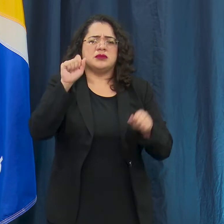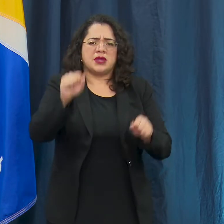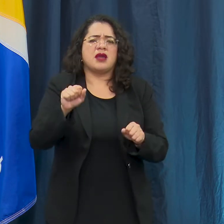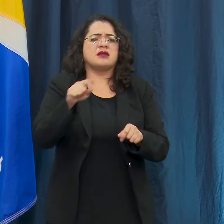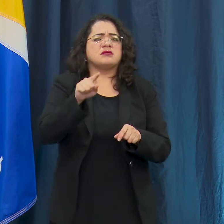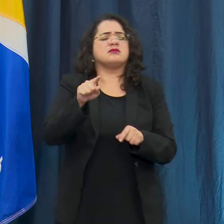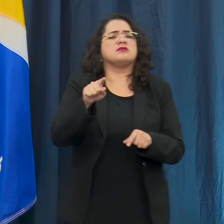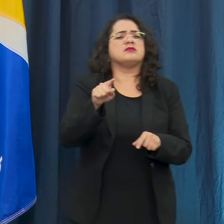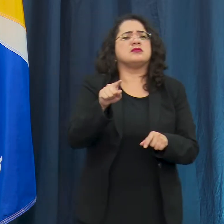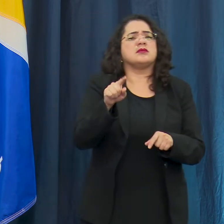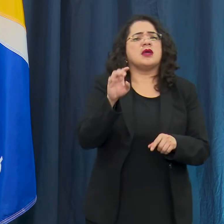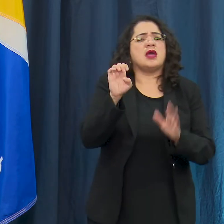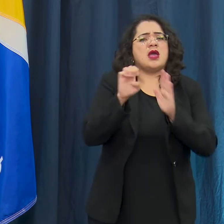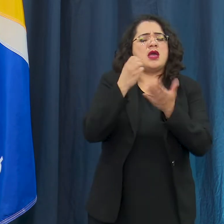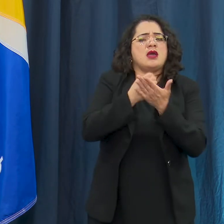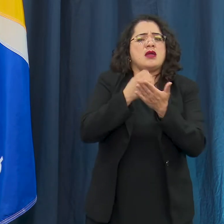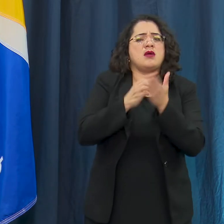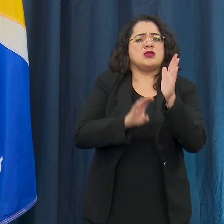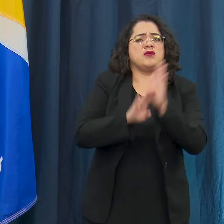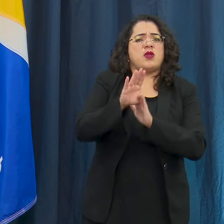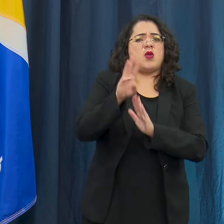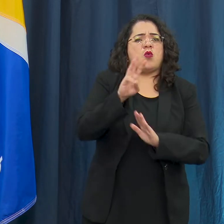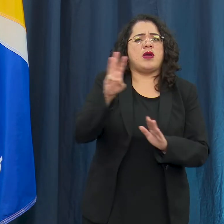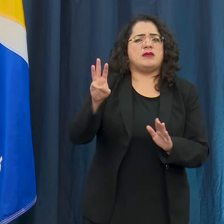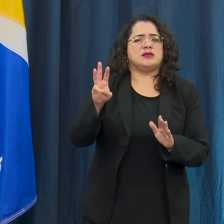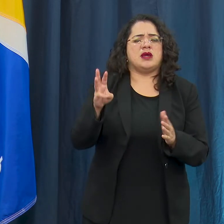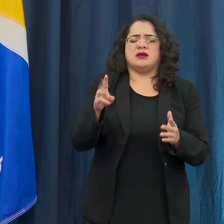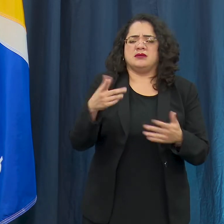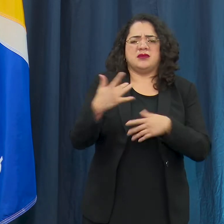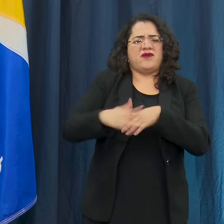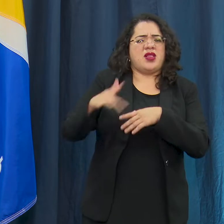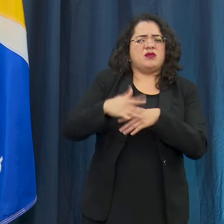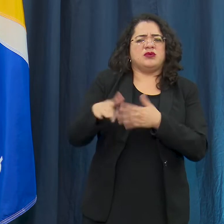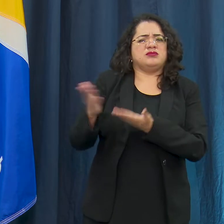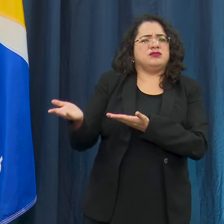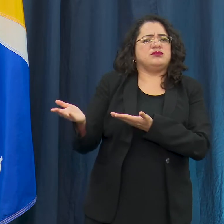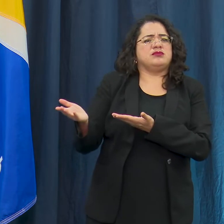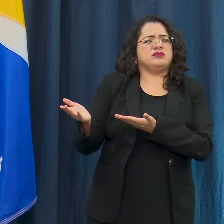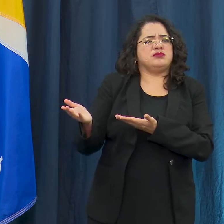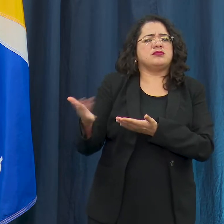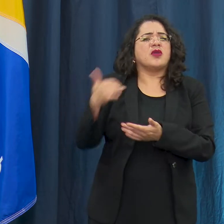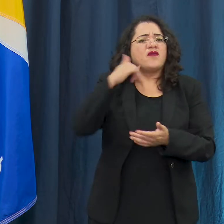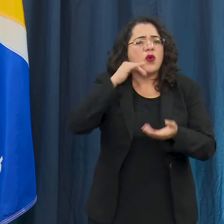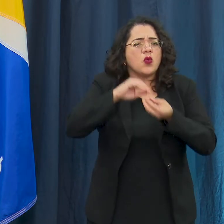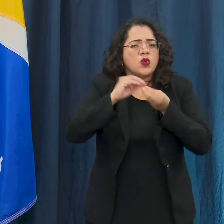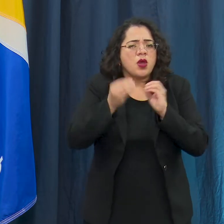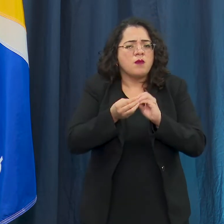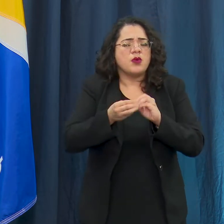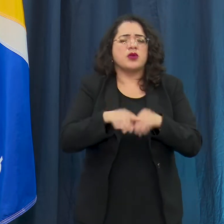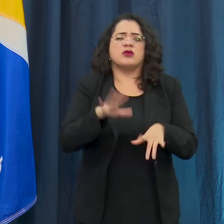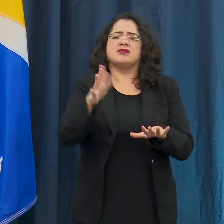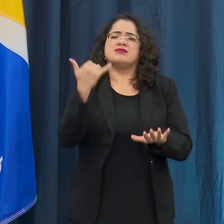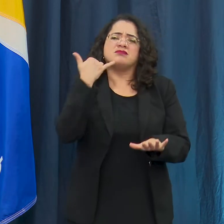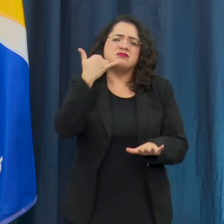economic development website at the city's website all the information is there including the phone number, you can call them you, can email them and we're